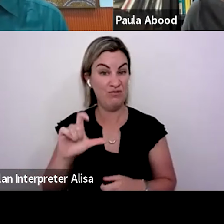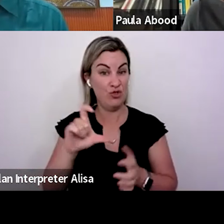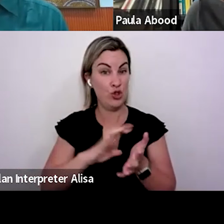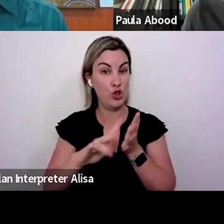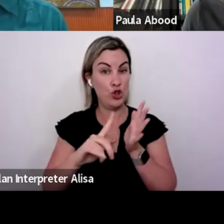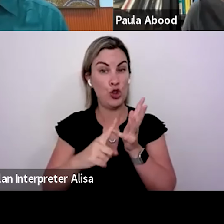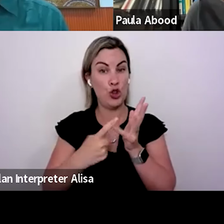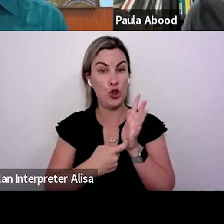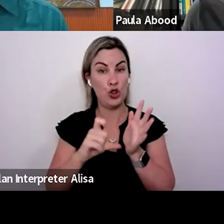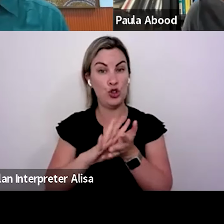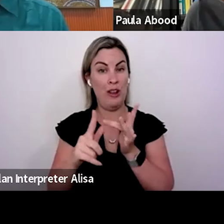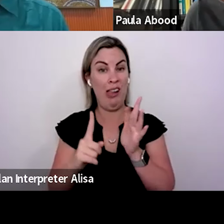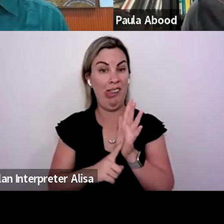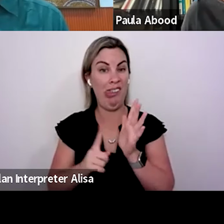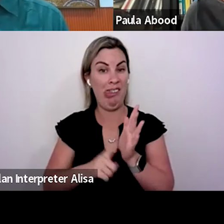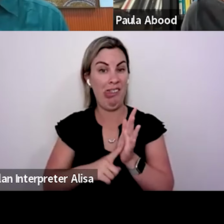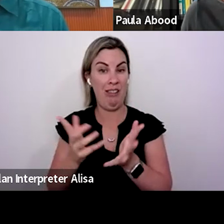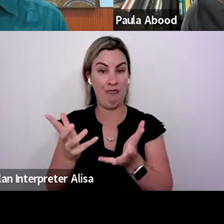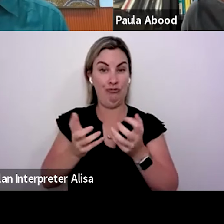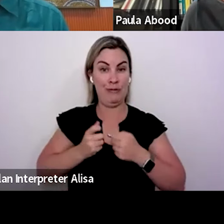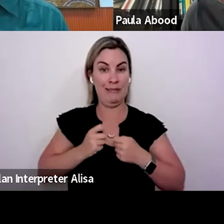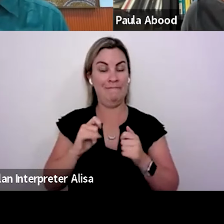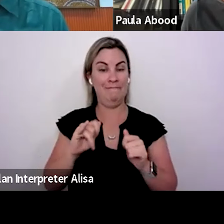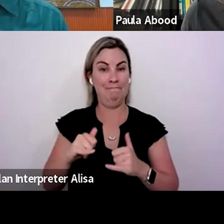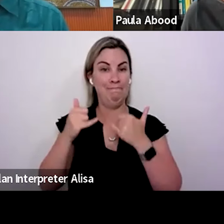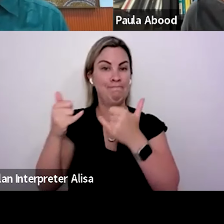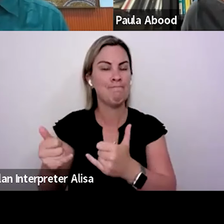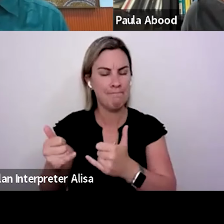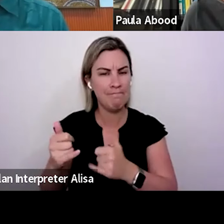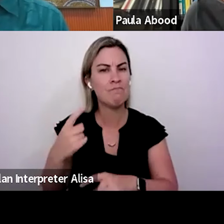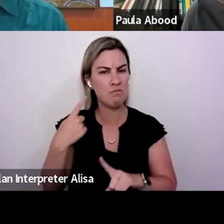Her fellowship research investigated the practical application of laws